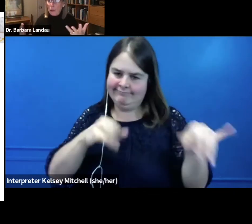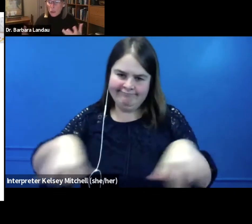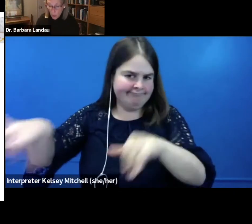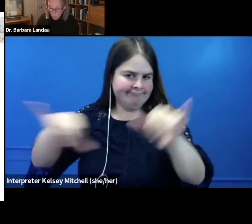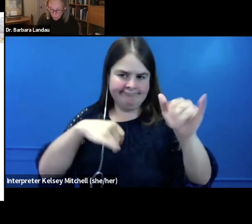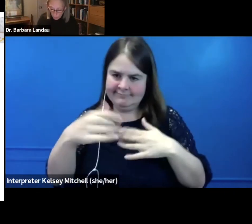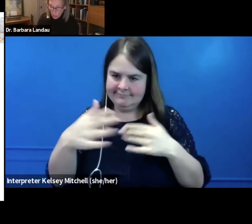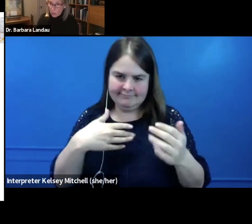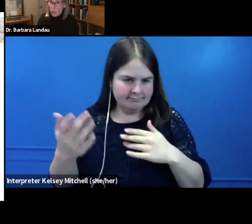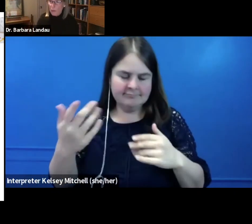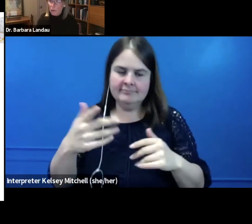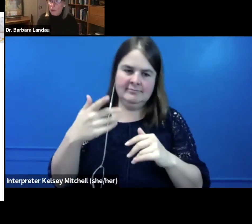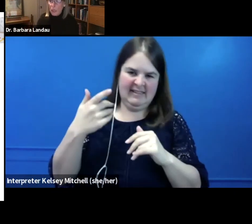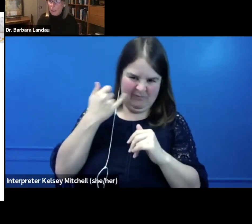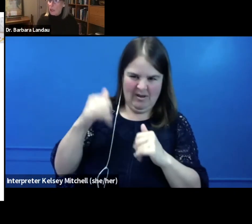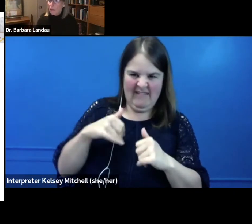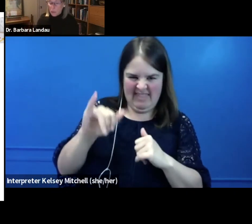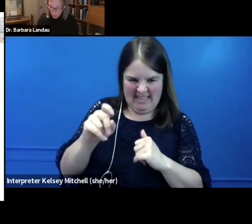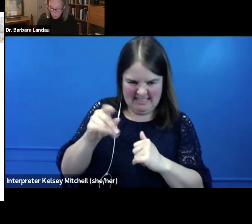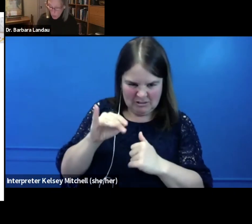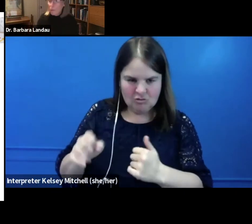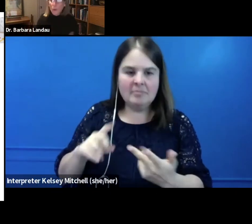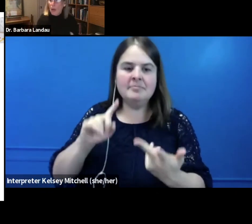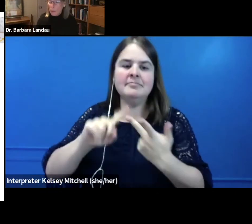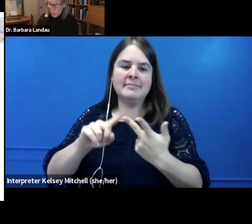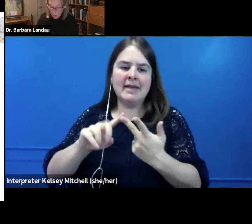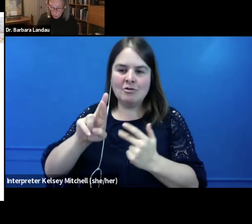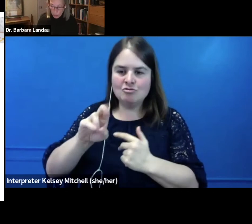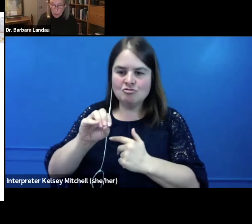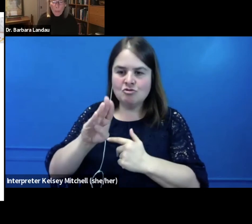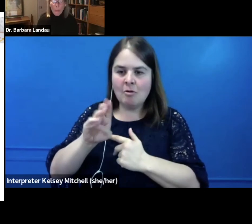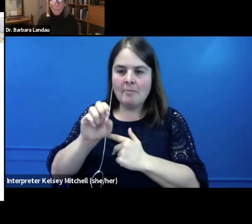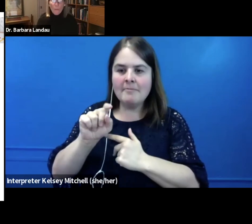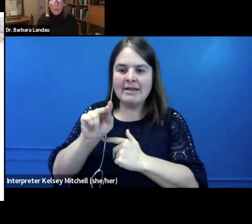show up regardless if you have a genetic deficit or you have a full complement of